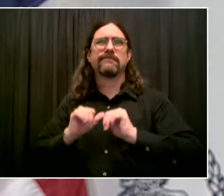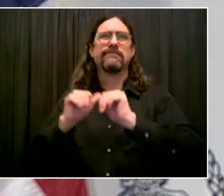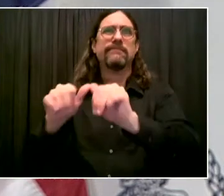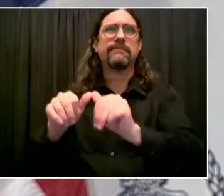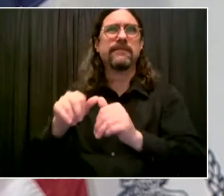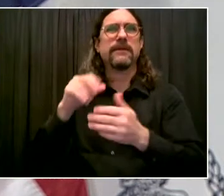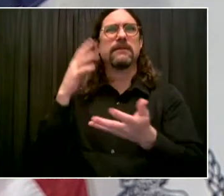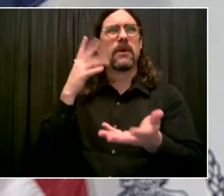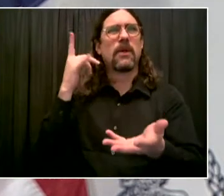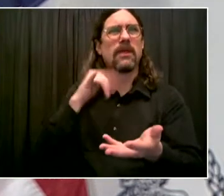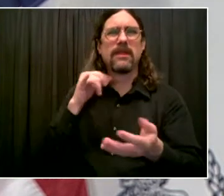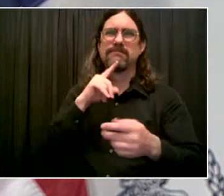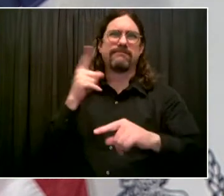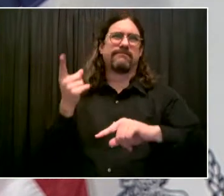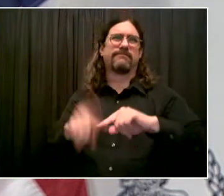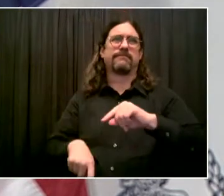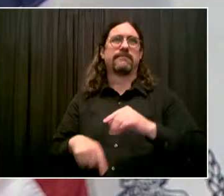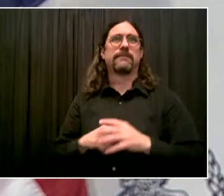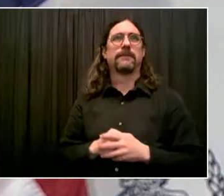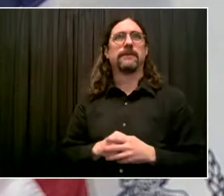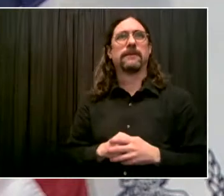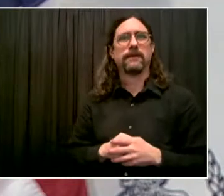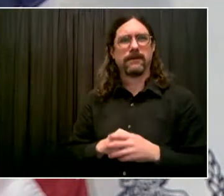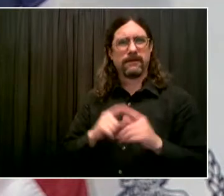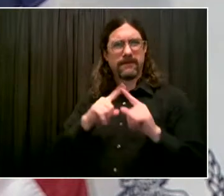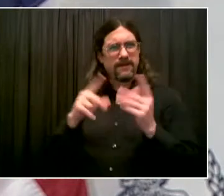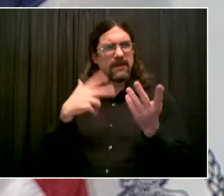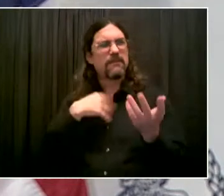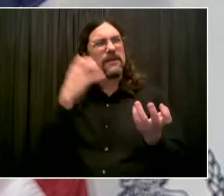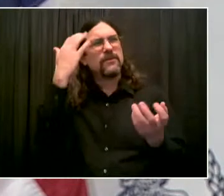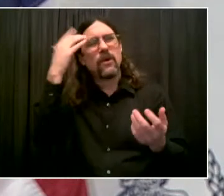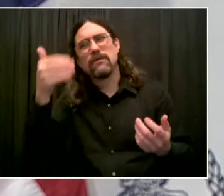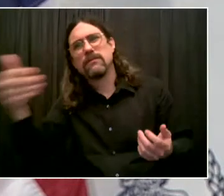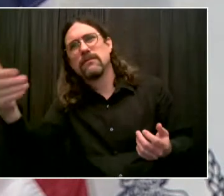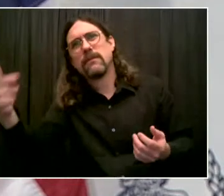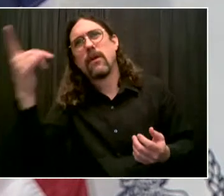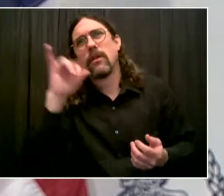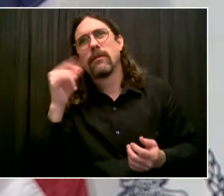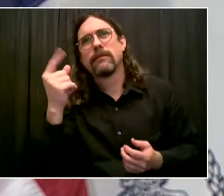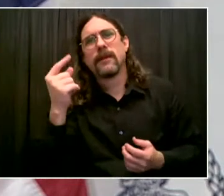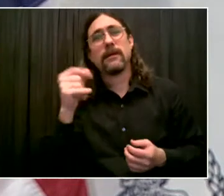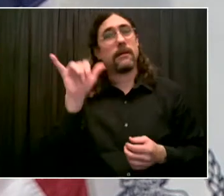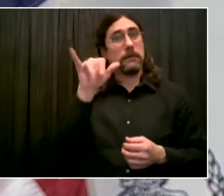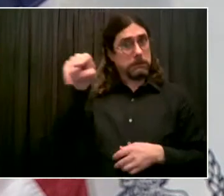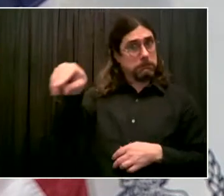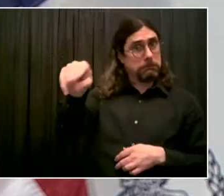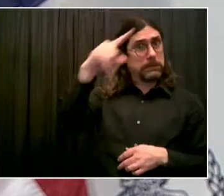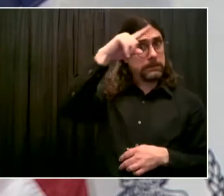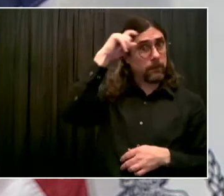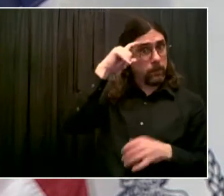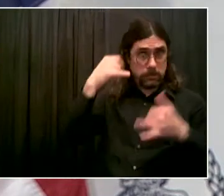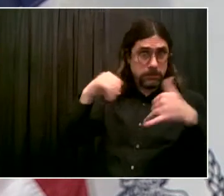WHAT IS YOUR VISION FOR PERMANENT OPEN CAR R STREET PLAZA.